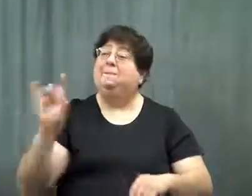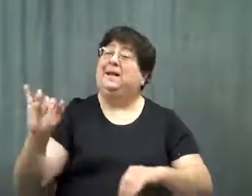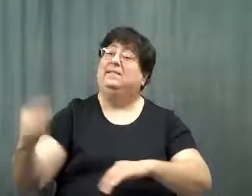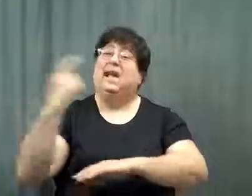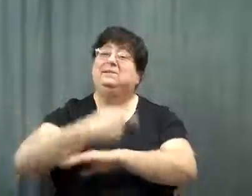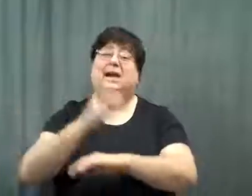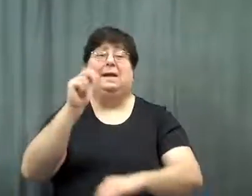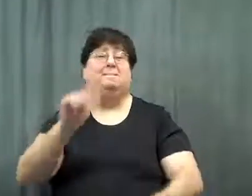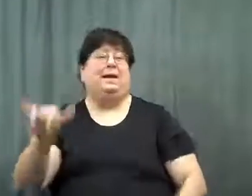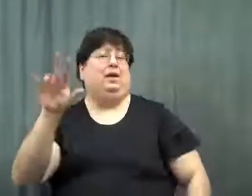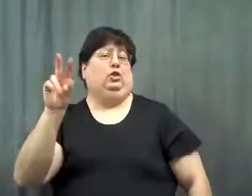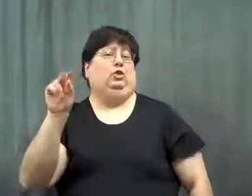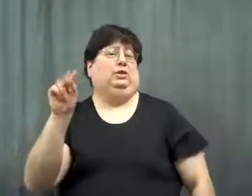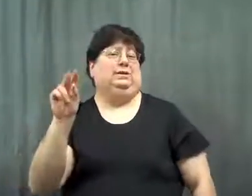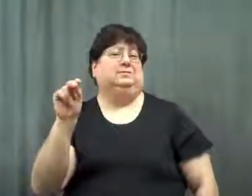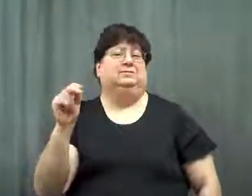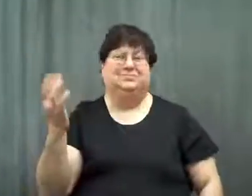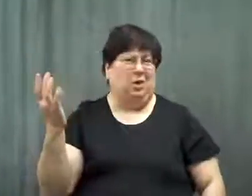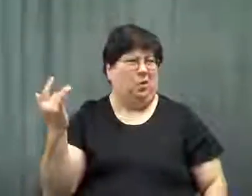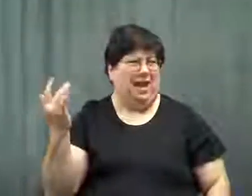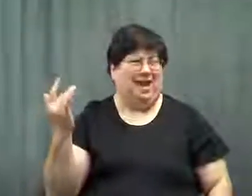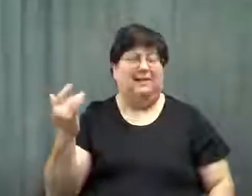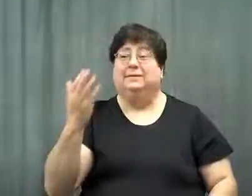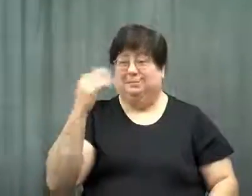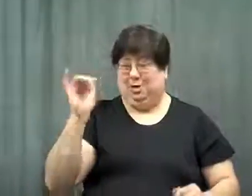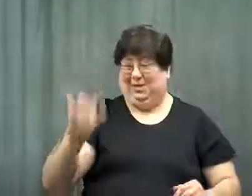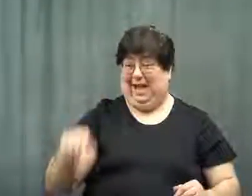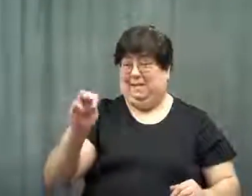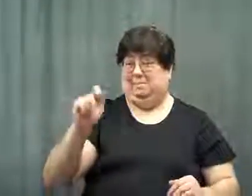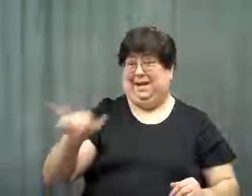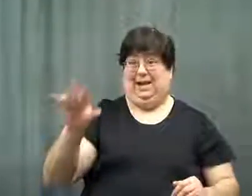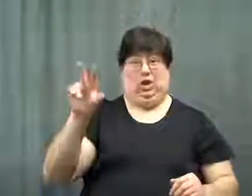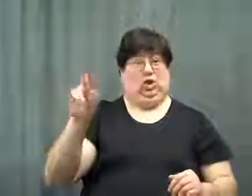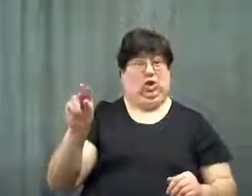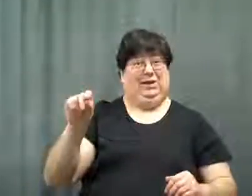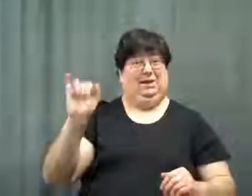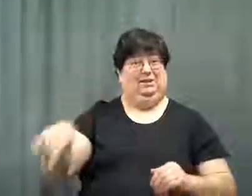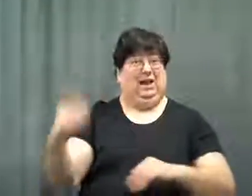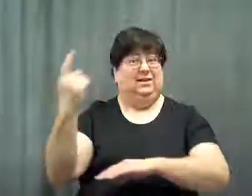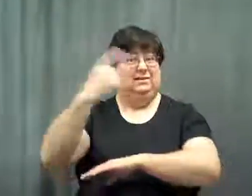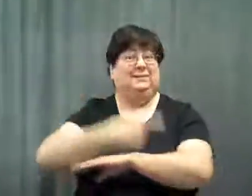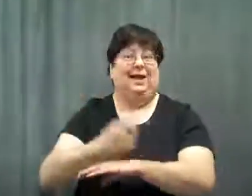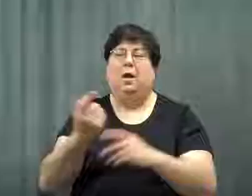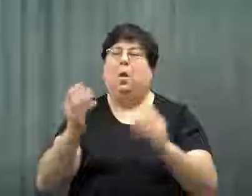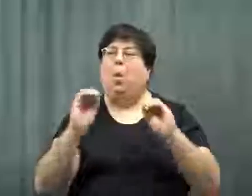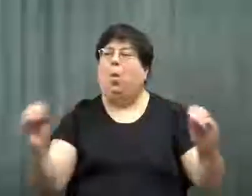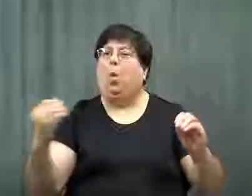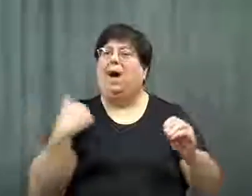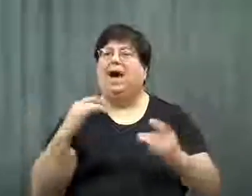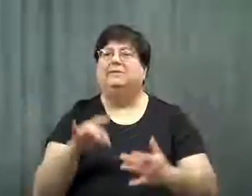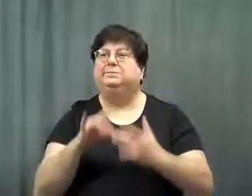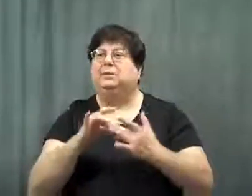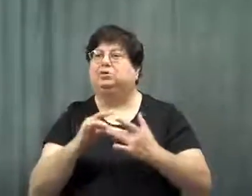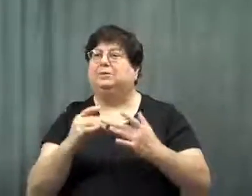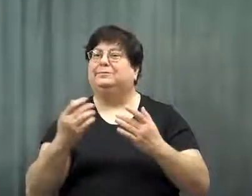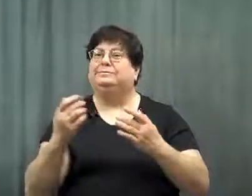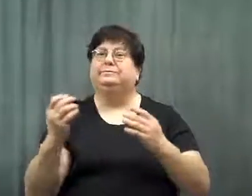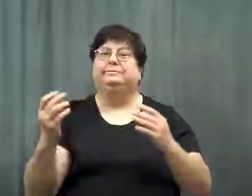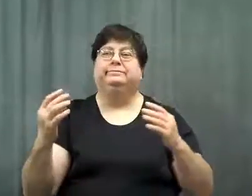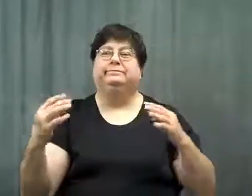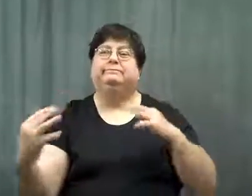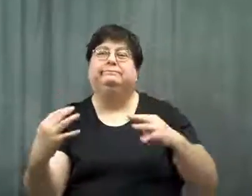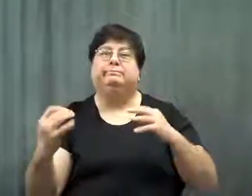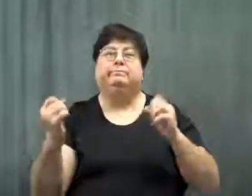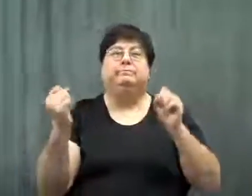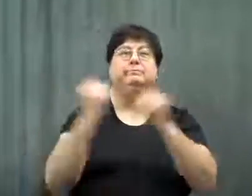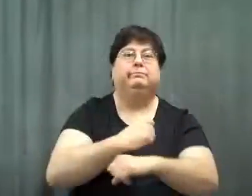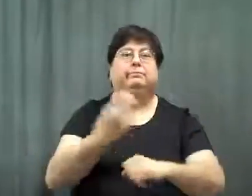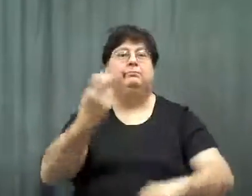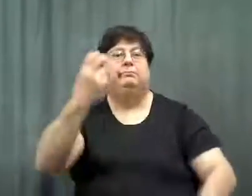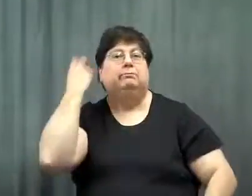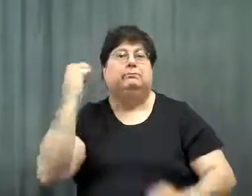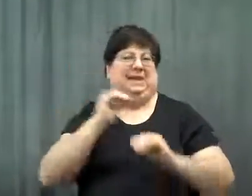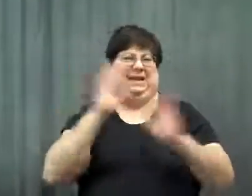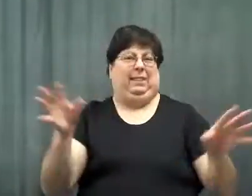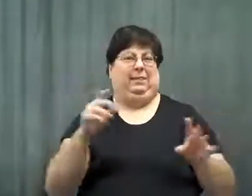May 30 was chosen because there were no wars or battles connected to it.